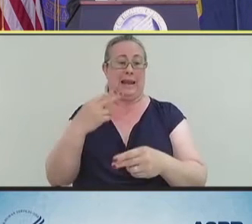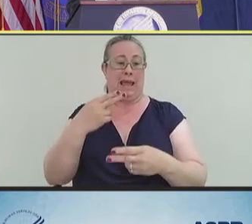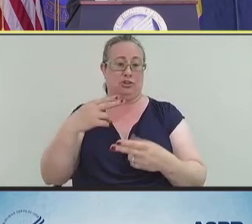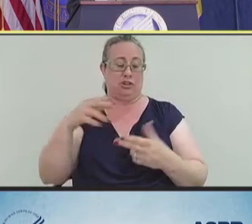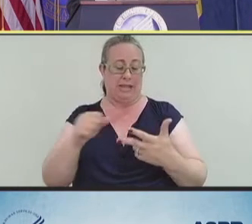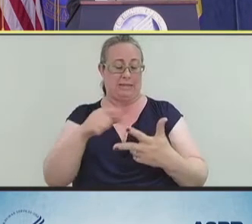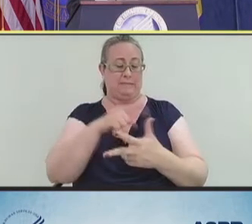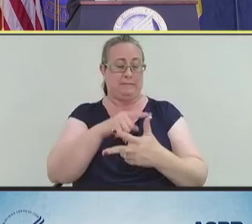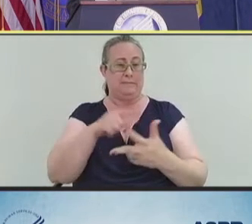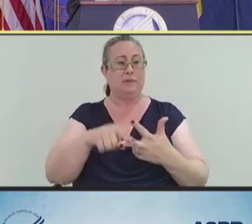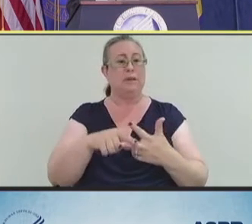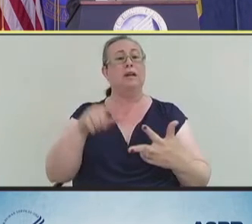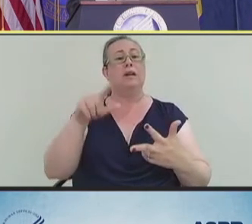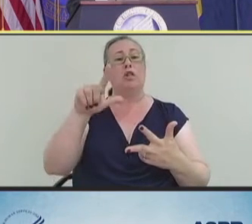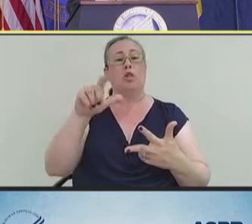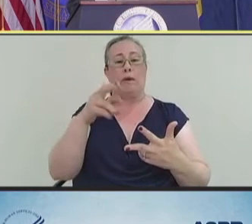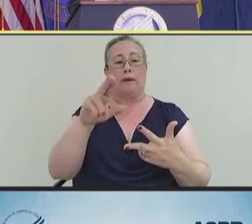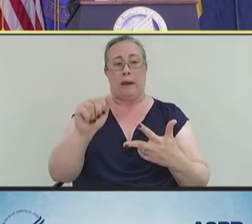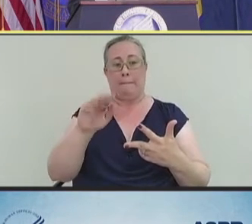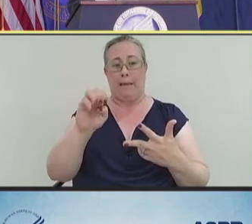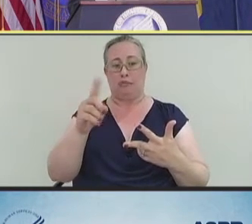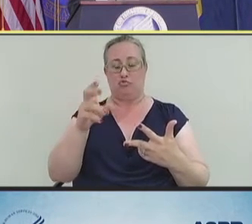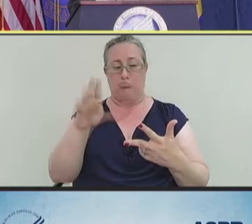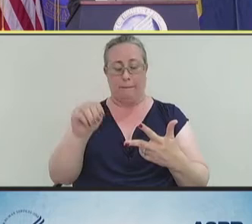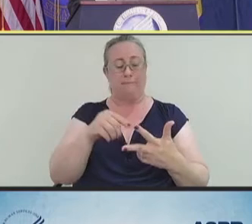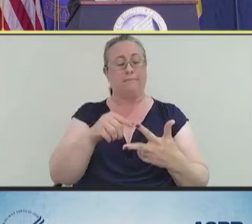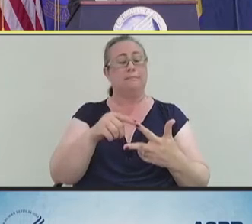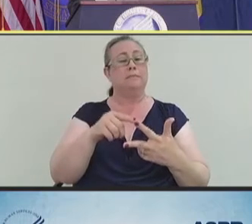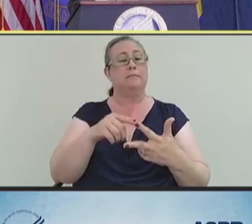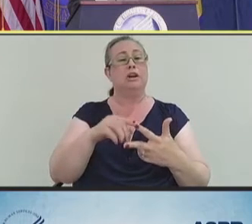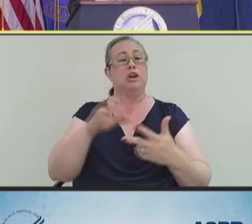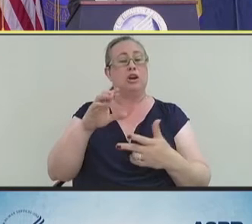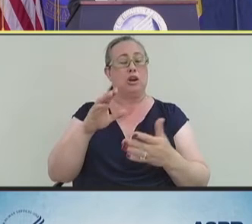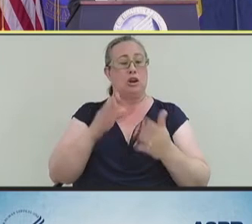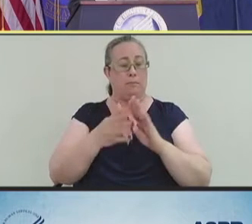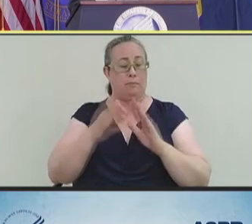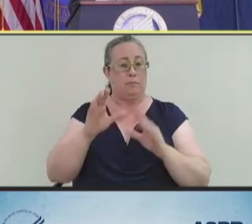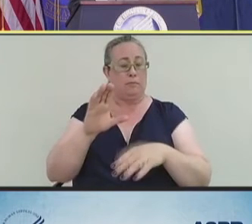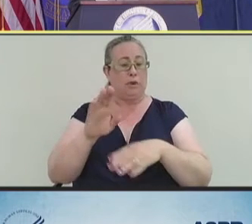Meldrum is the vice president of Commercial Operations for the International Markets and